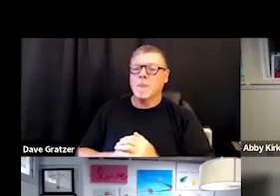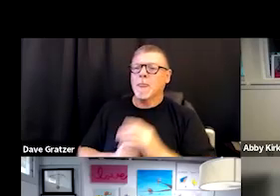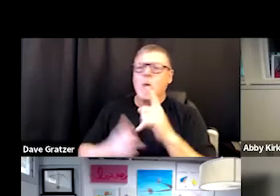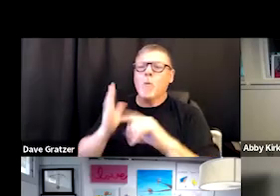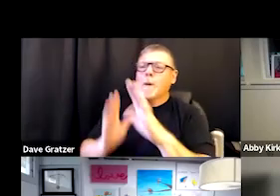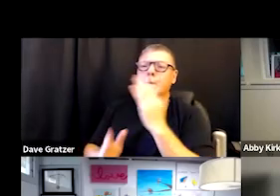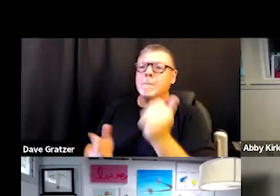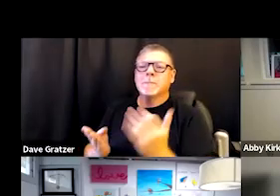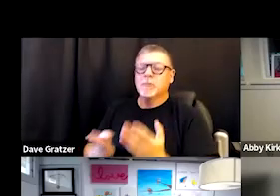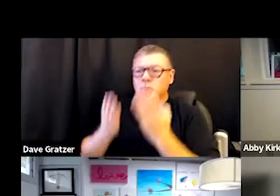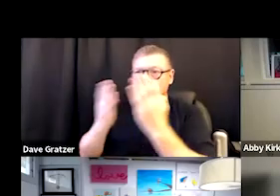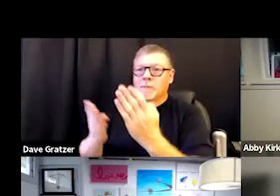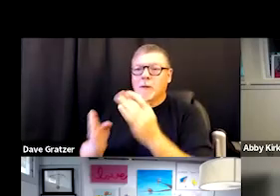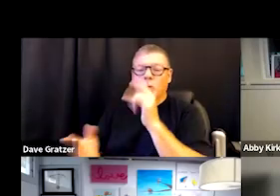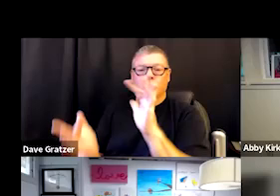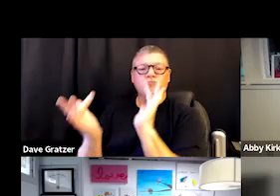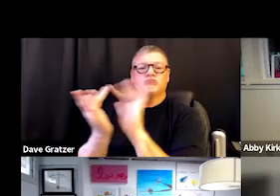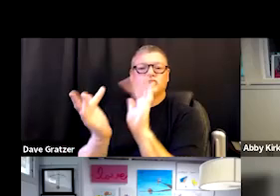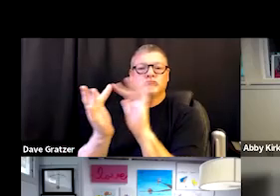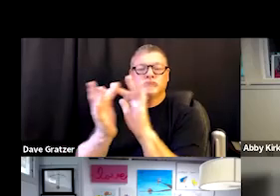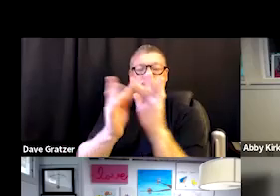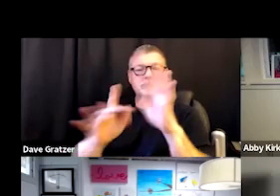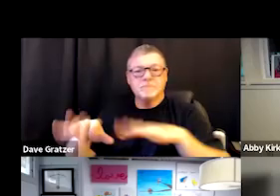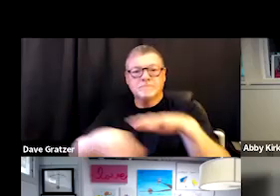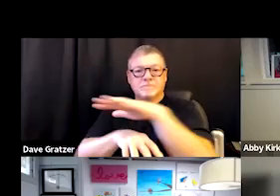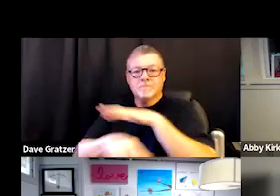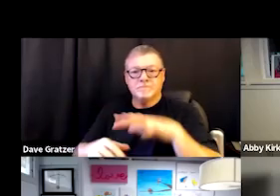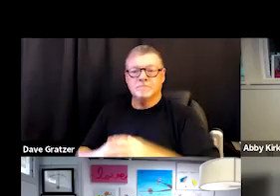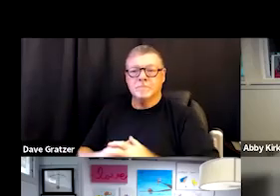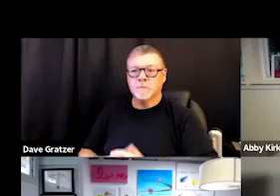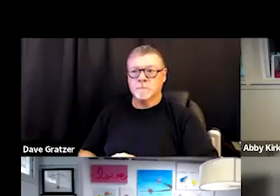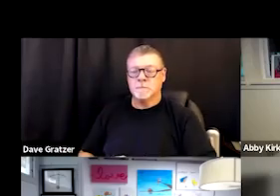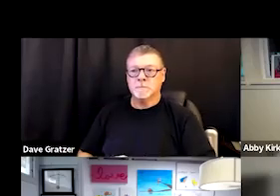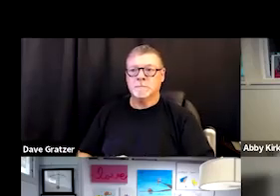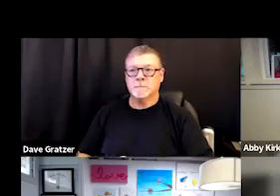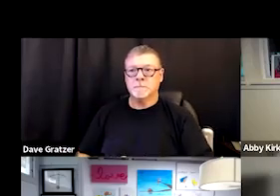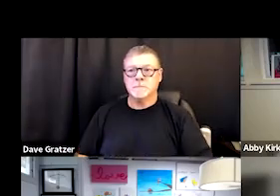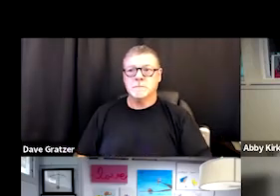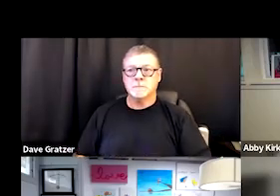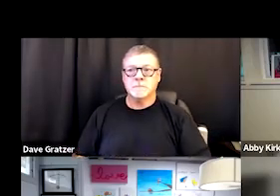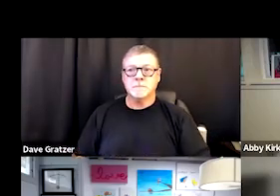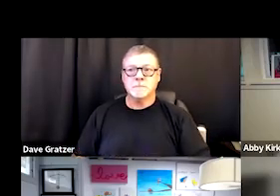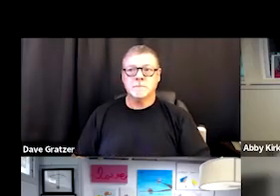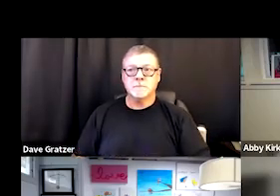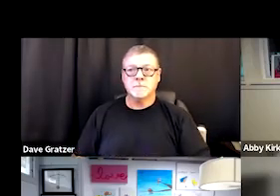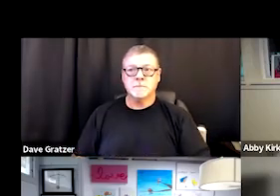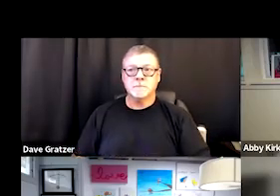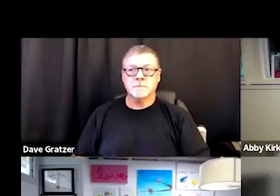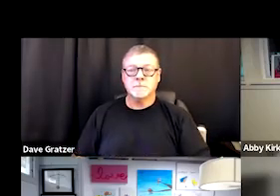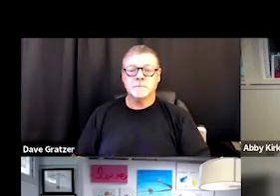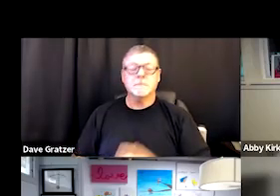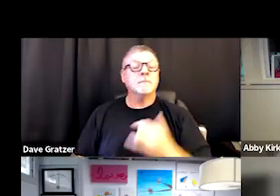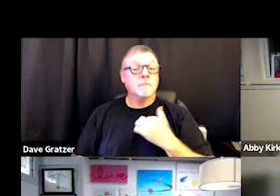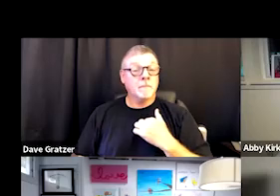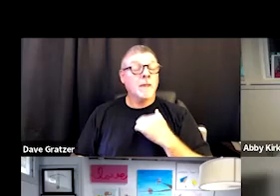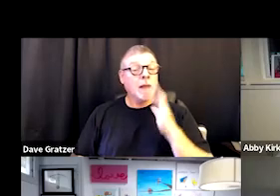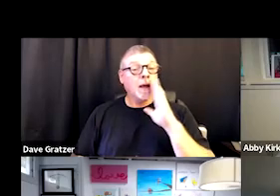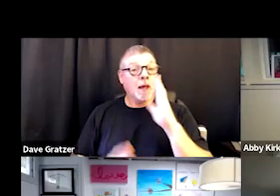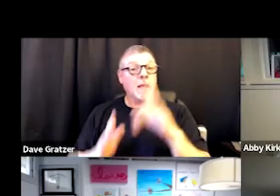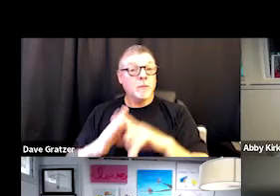who want to reach out to the folks in their communities. I would start with reaching out to your state team lead,